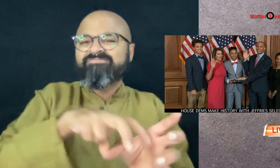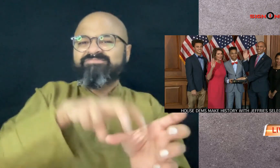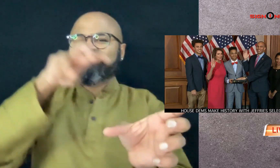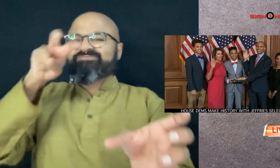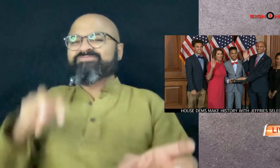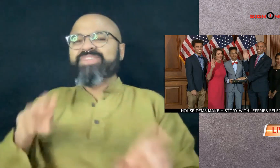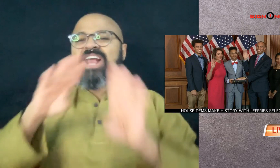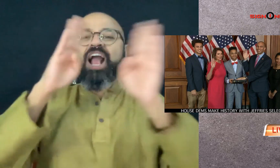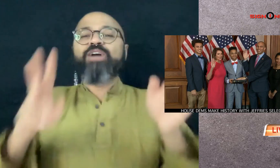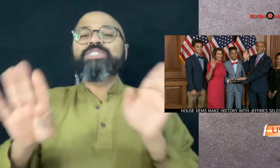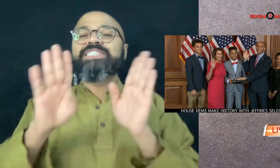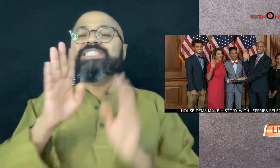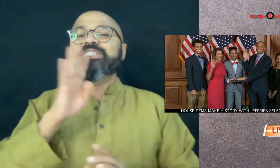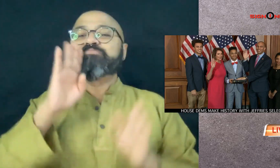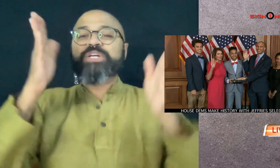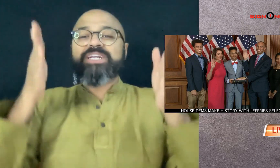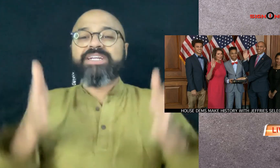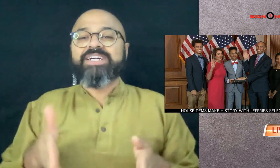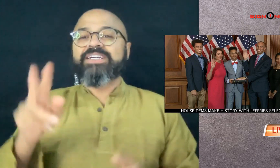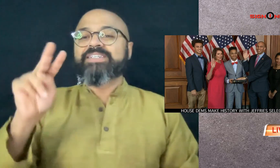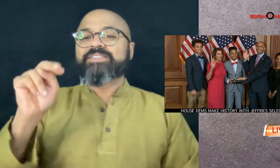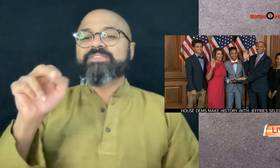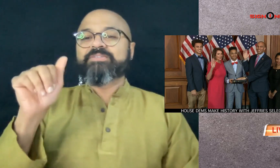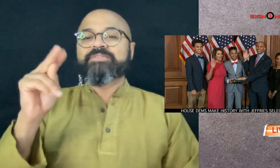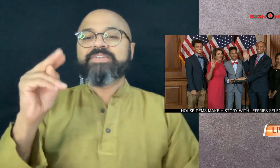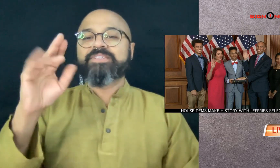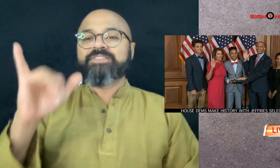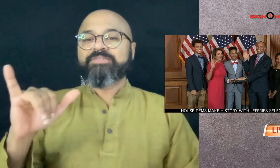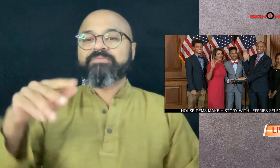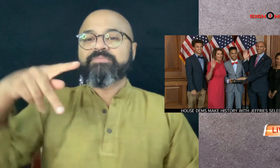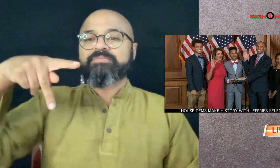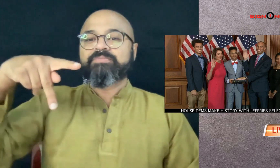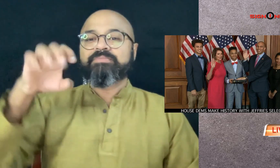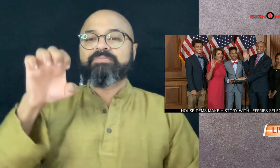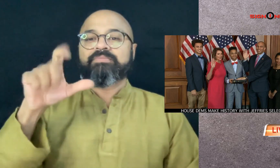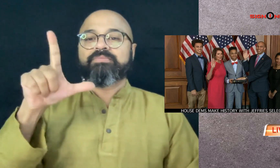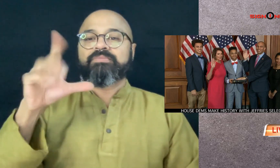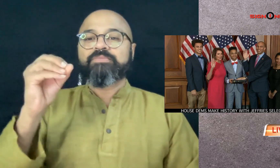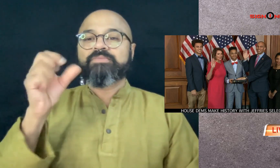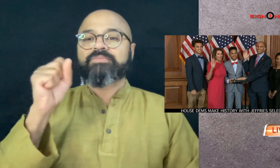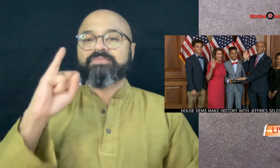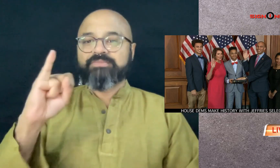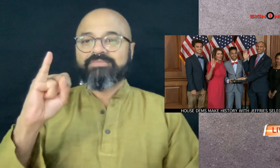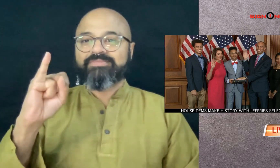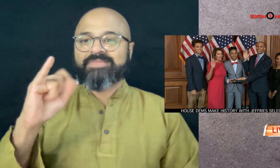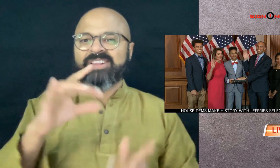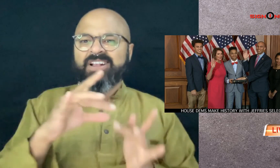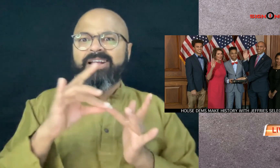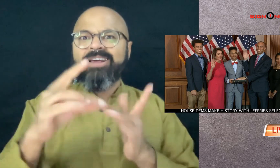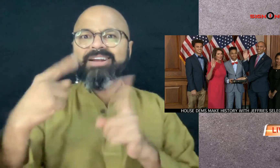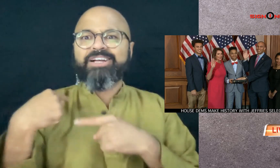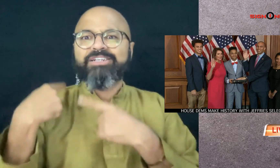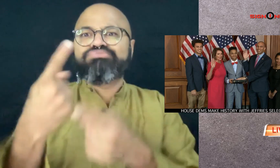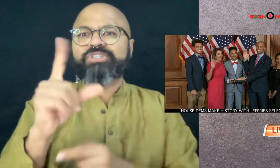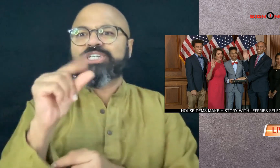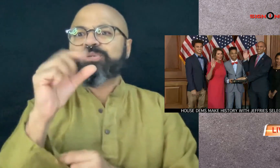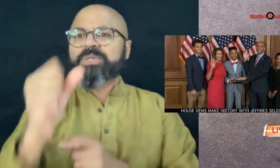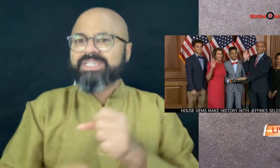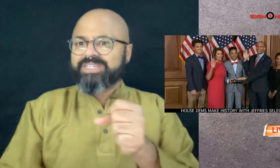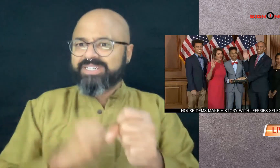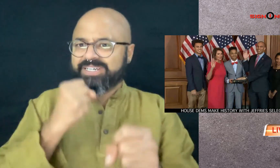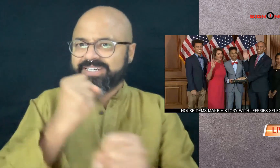from 82-year-old outgoing House Speaker Nancy Pelosi was led for 20 years to 52-year-old